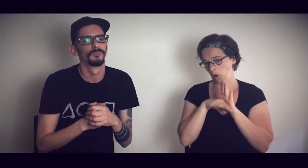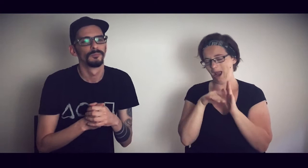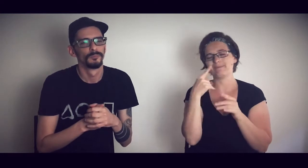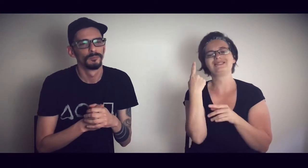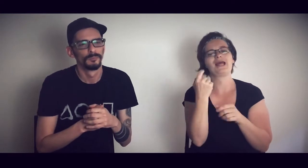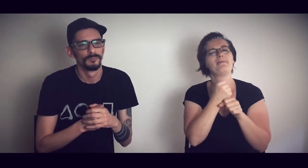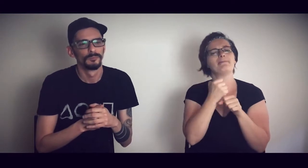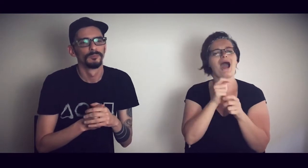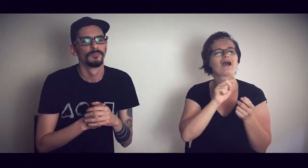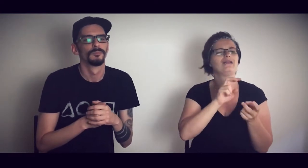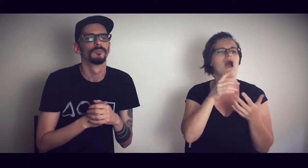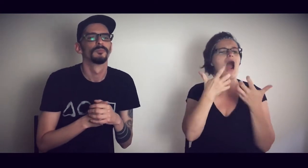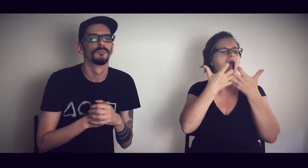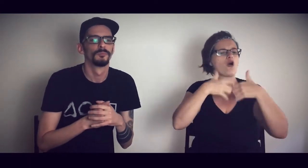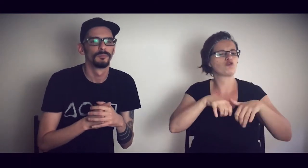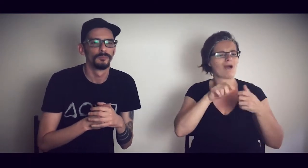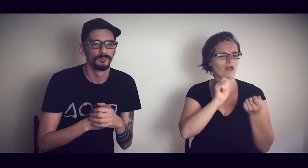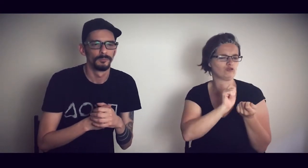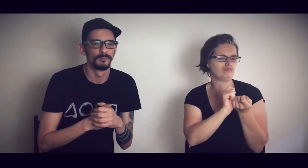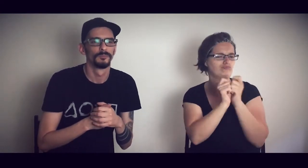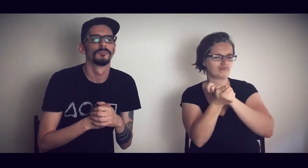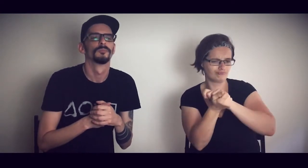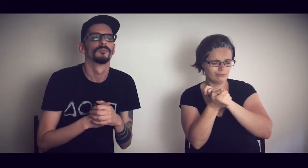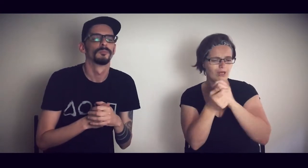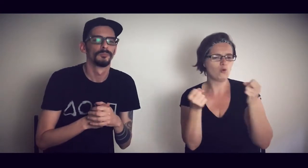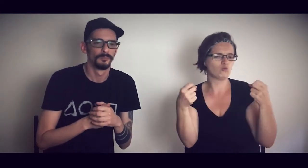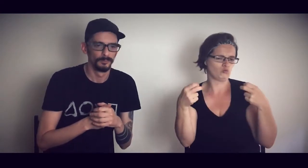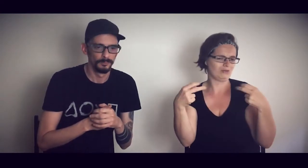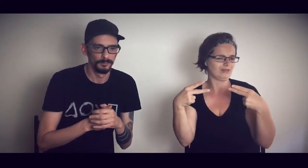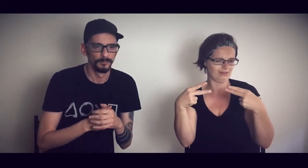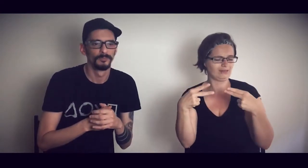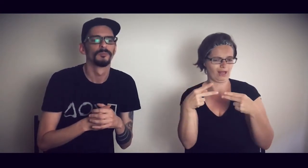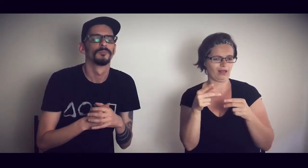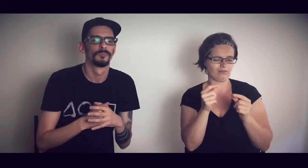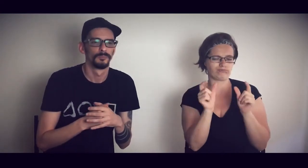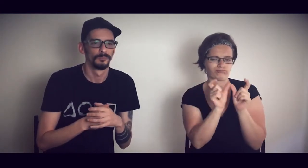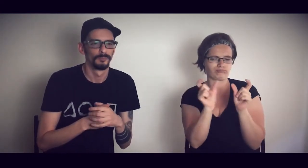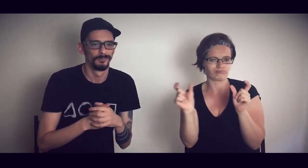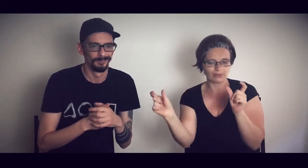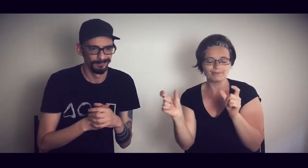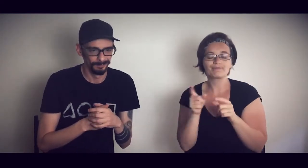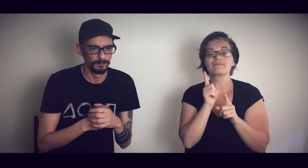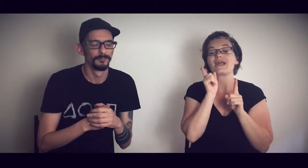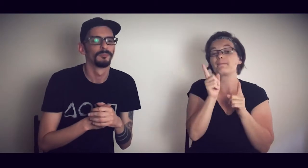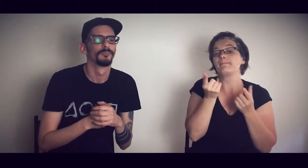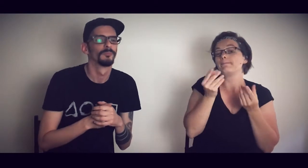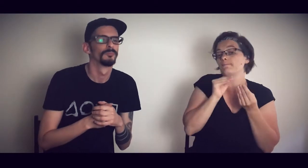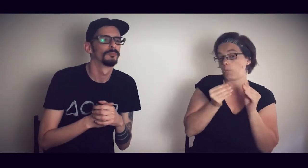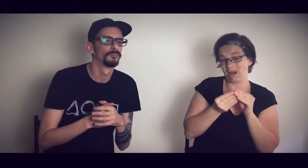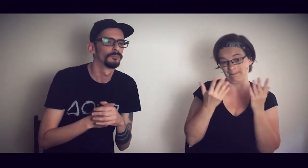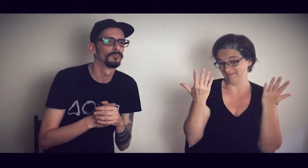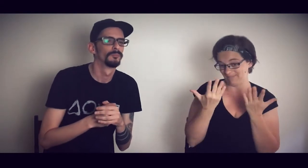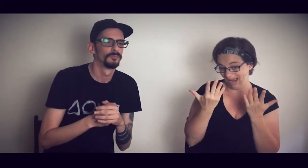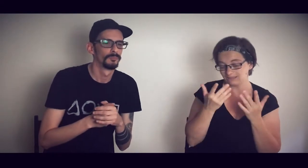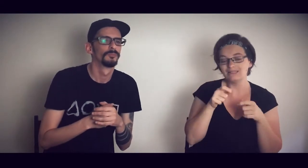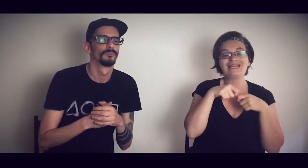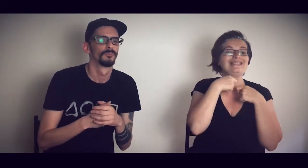it will transcribe and finally it's going to convert the spoken text to subtitles automatically. The problem is,